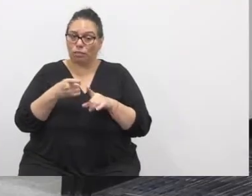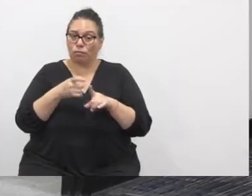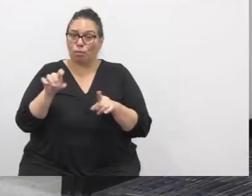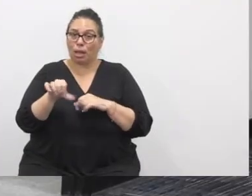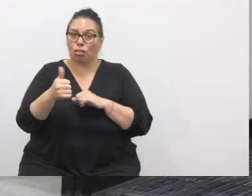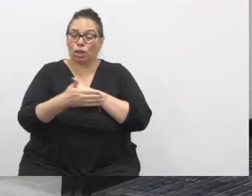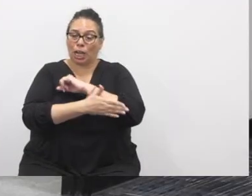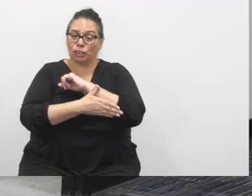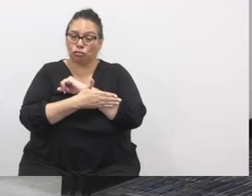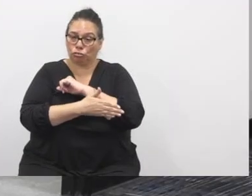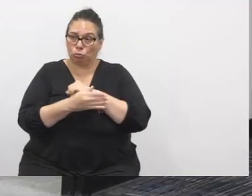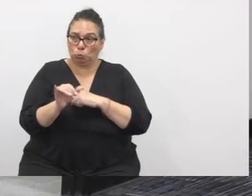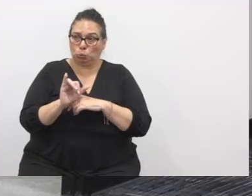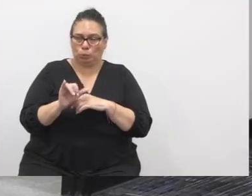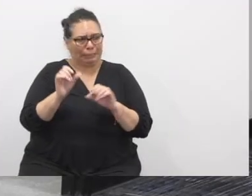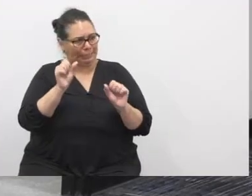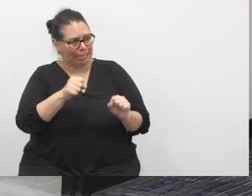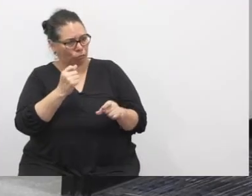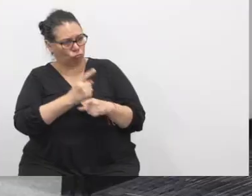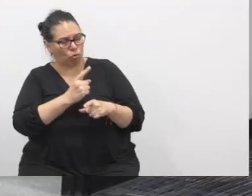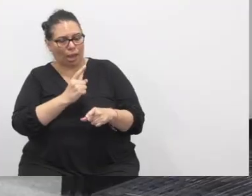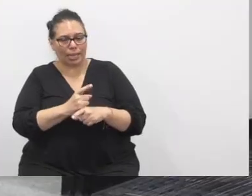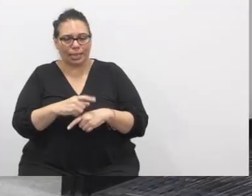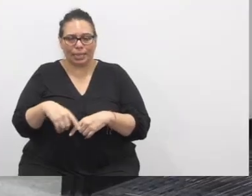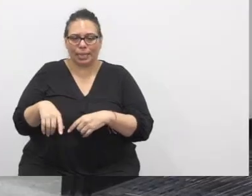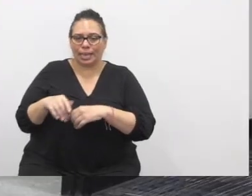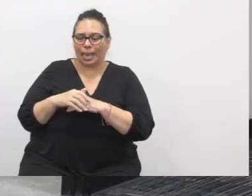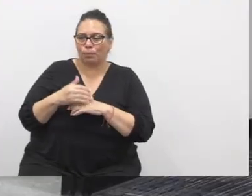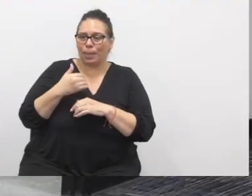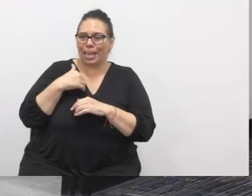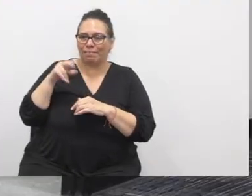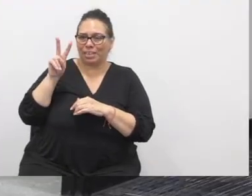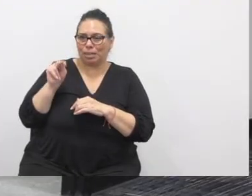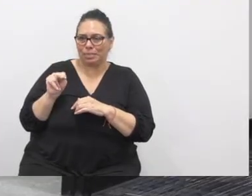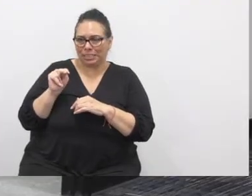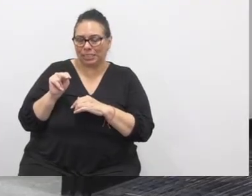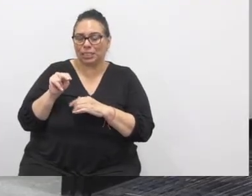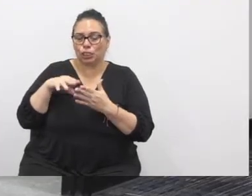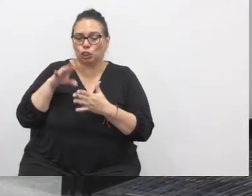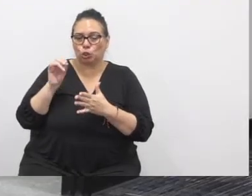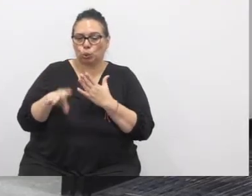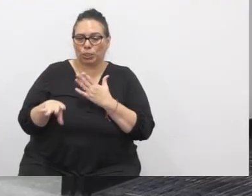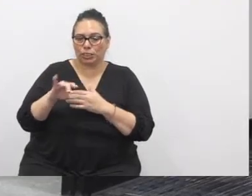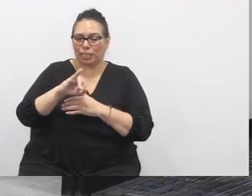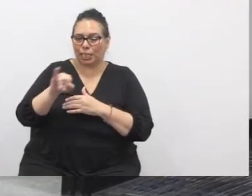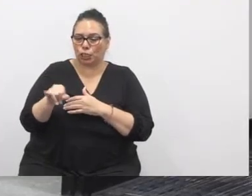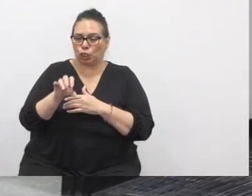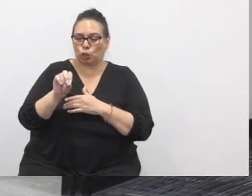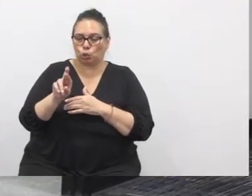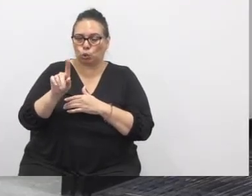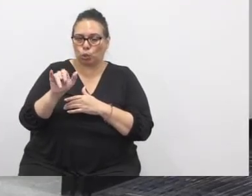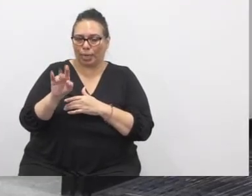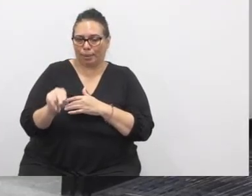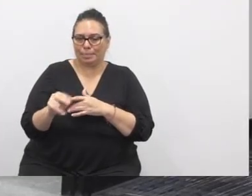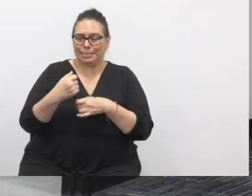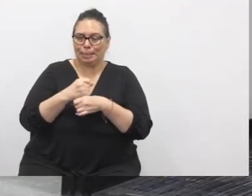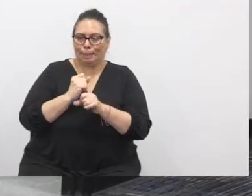And we also have Vietnamese students as well at Jordan. And our number one priority as RSVP is to make them more comfortable.